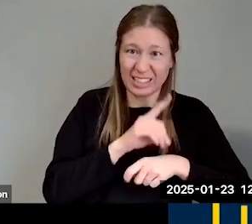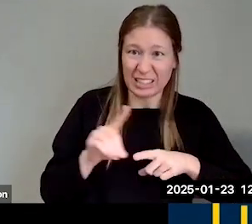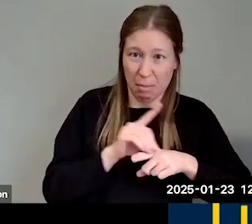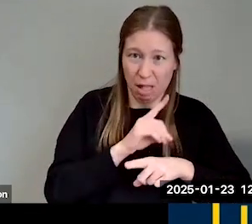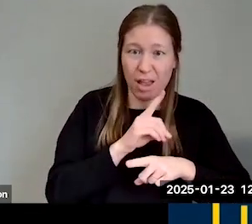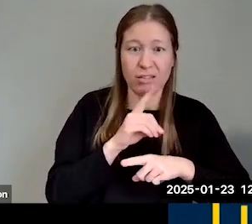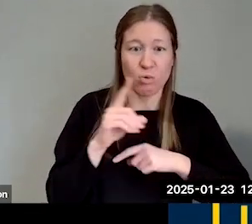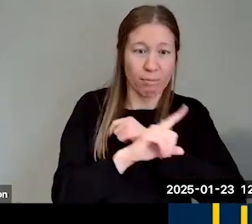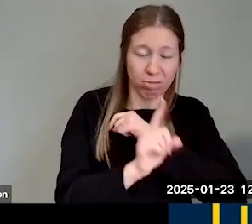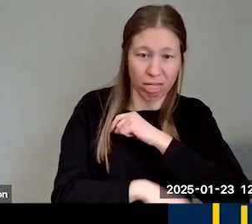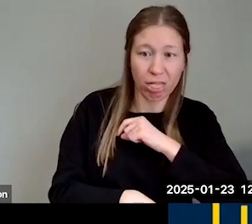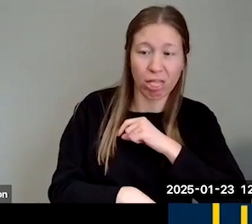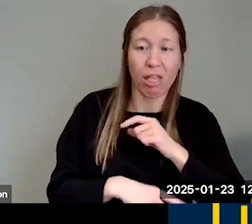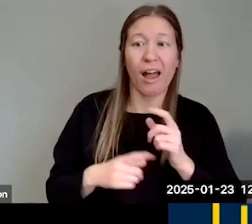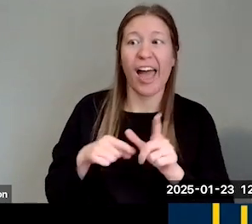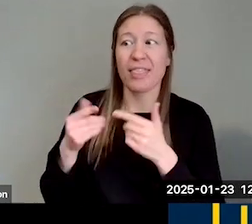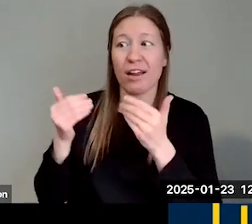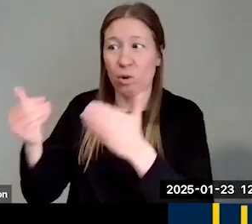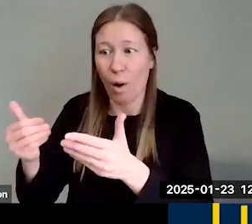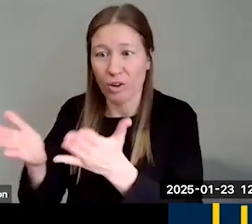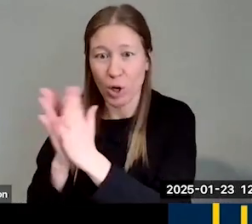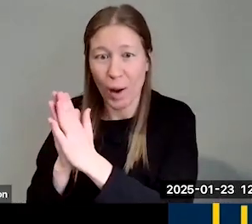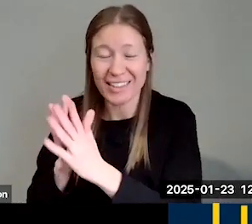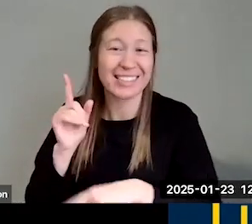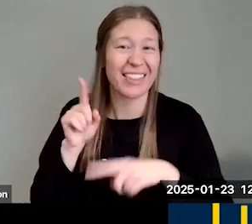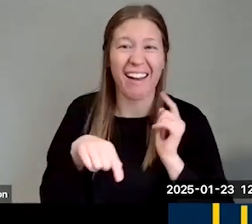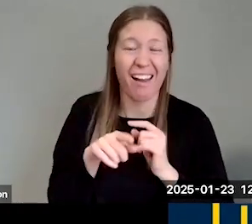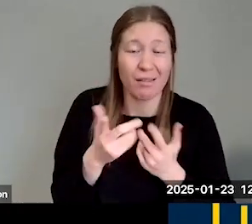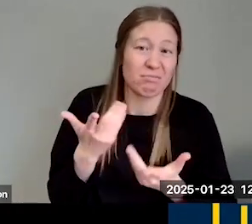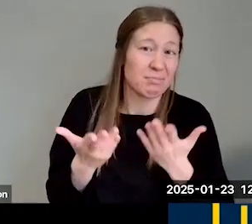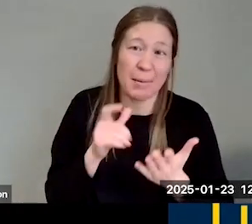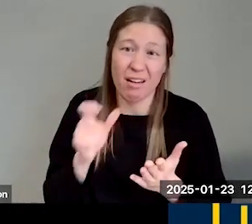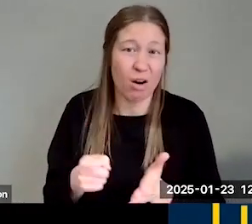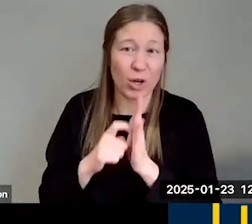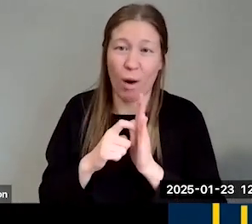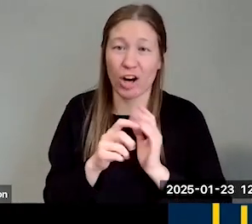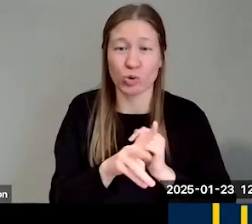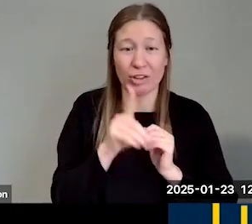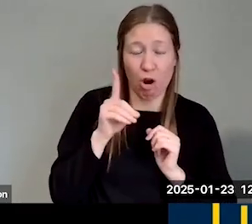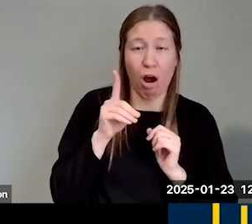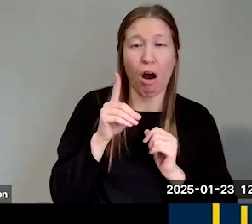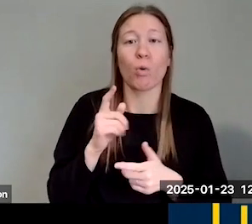to retroactively apply an academic modification or adjust pass grades and performance.